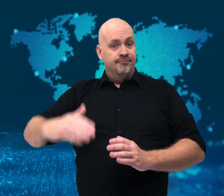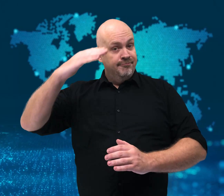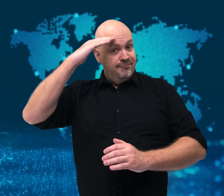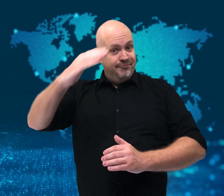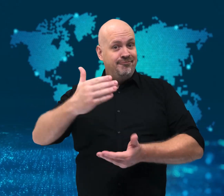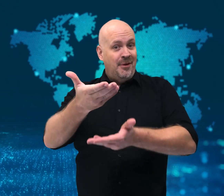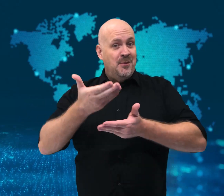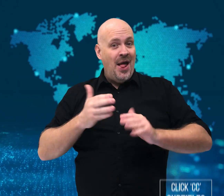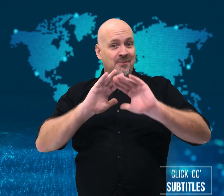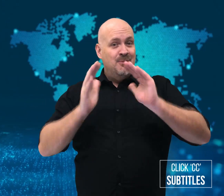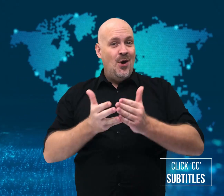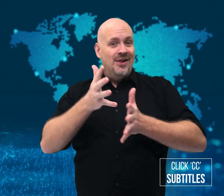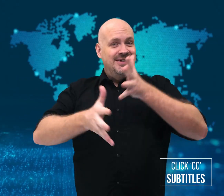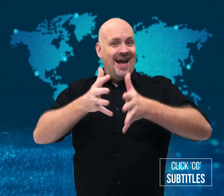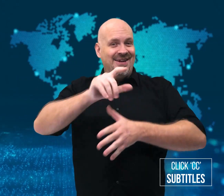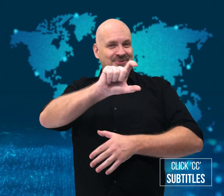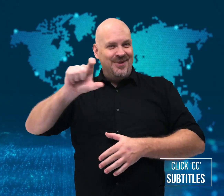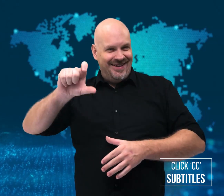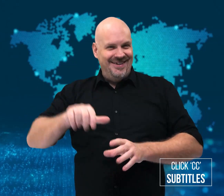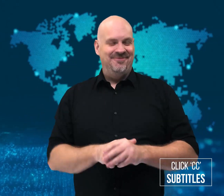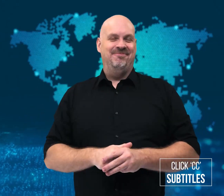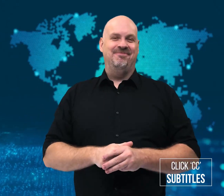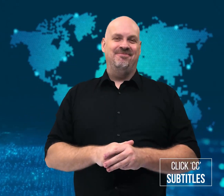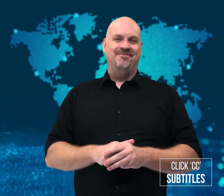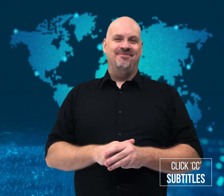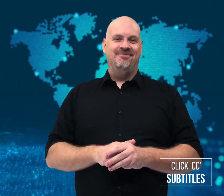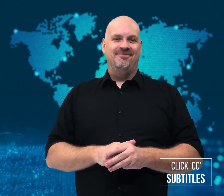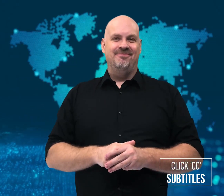Welcome to WorldSign Week!